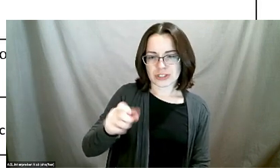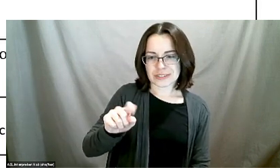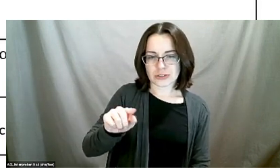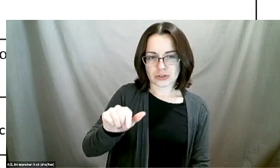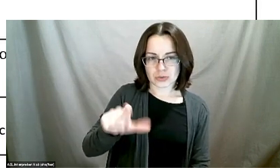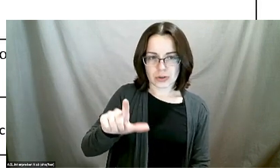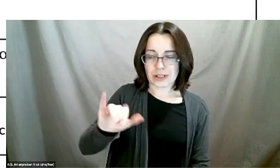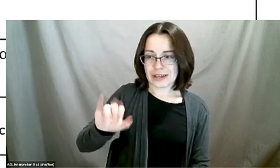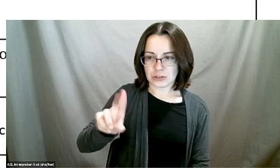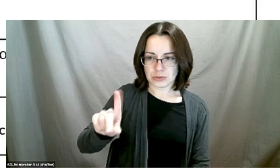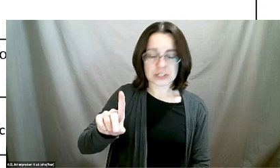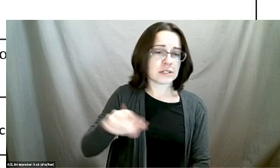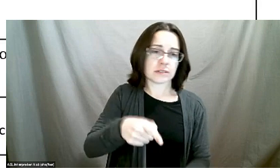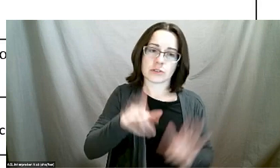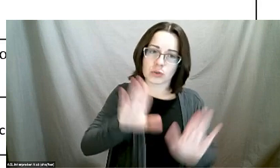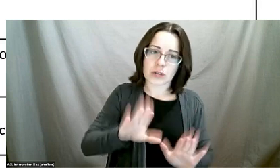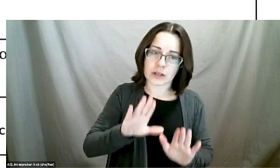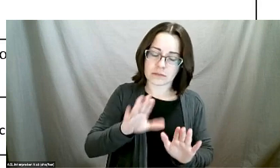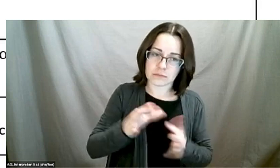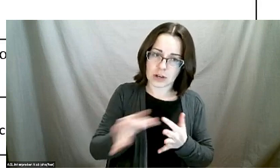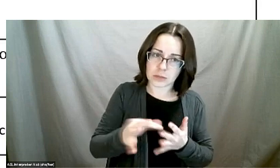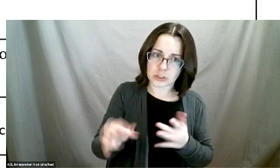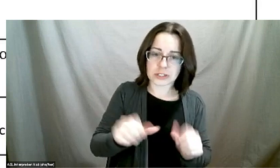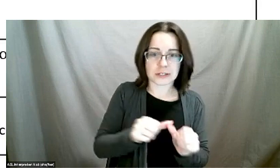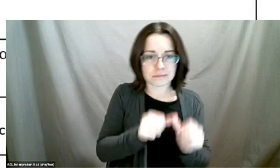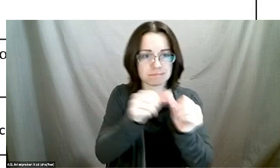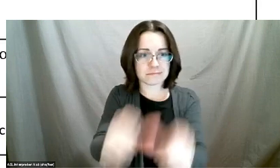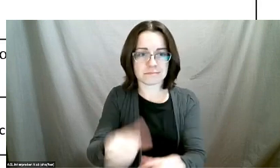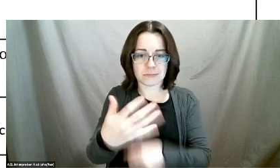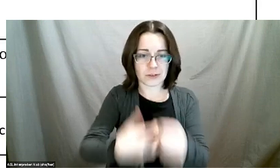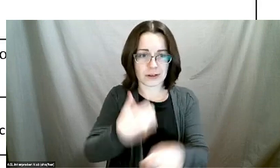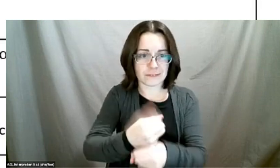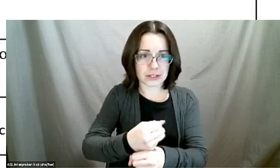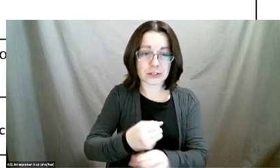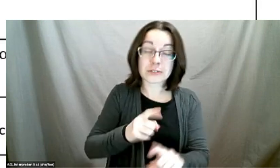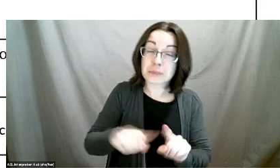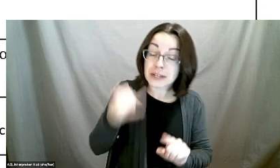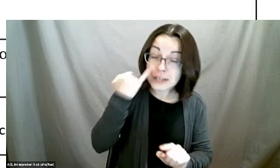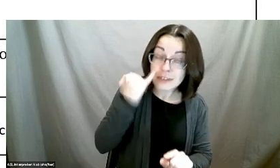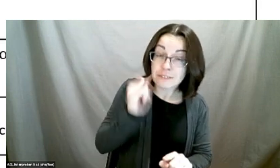intellectual and developmental disability, insertion can be a challenge in the office depending on